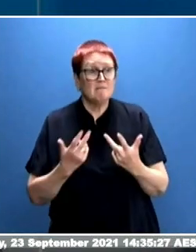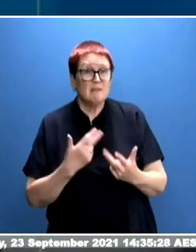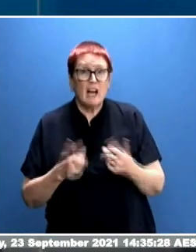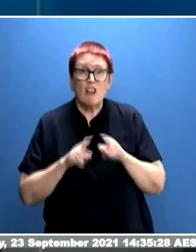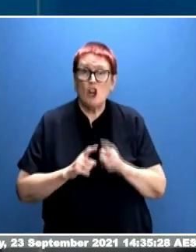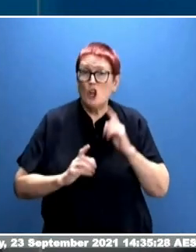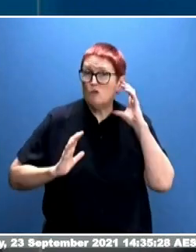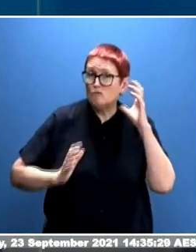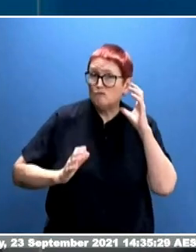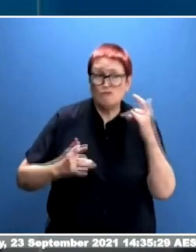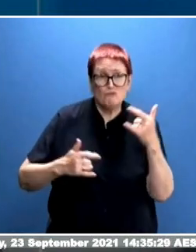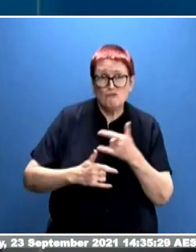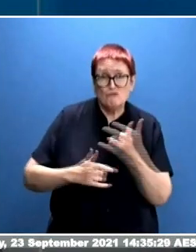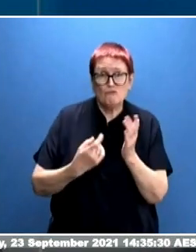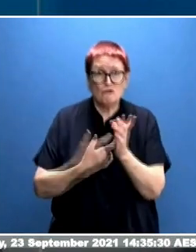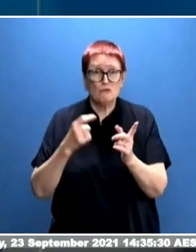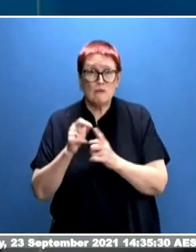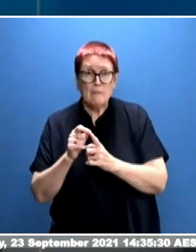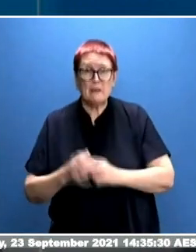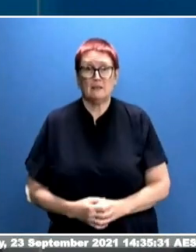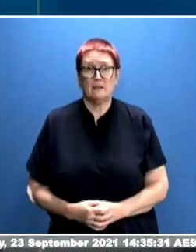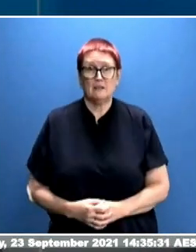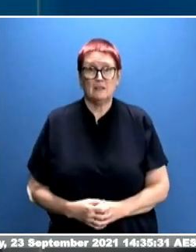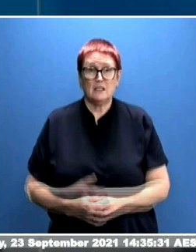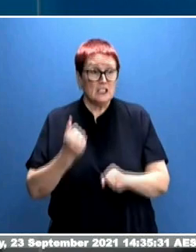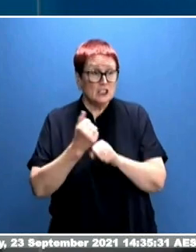There is gymnastics, there's what we call the Balance Choice Program which